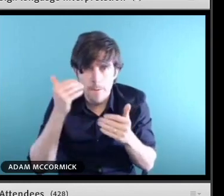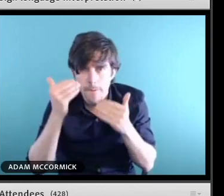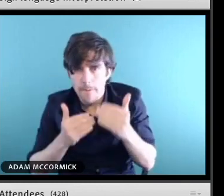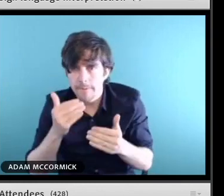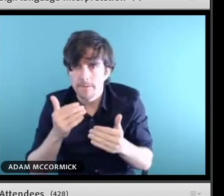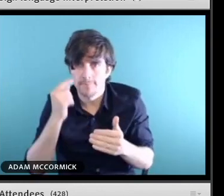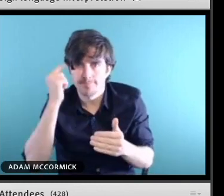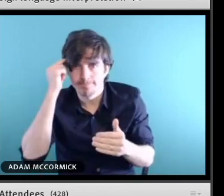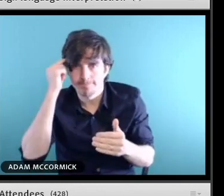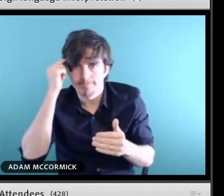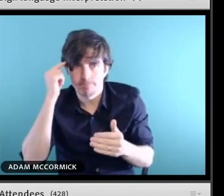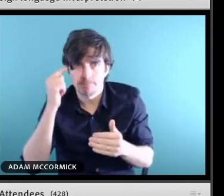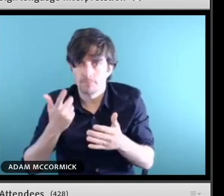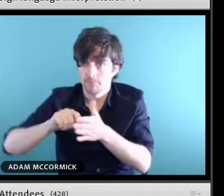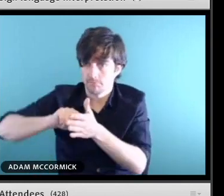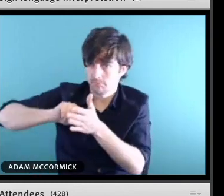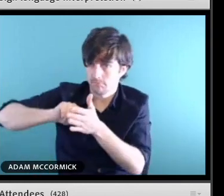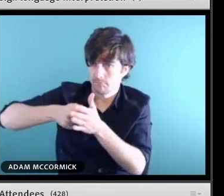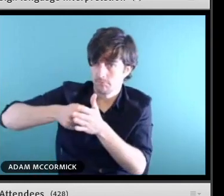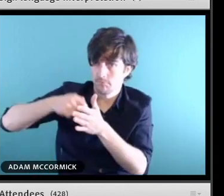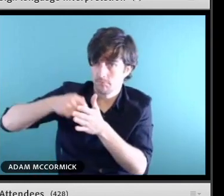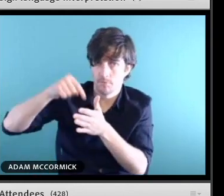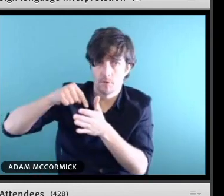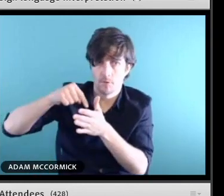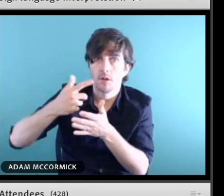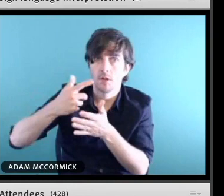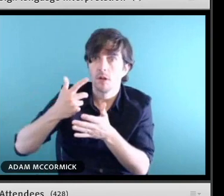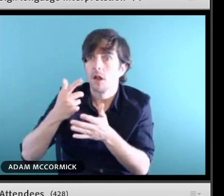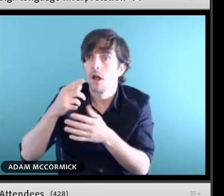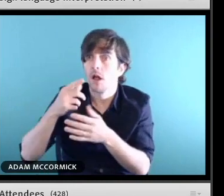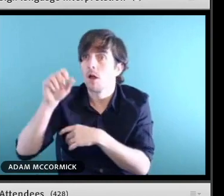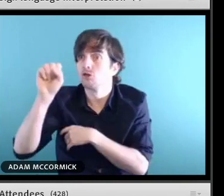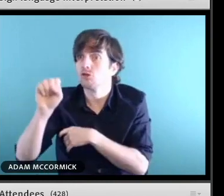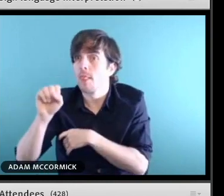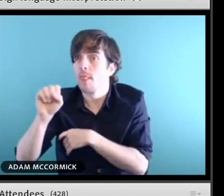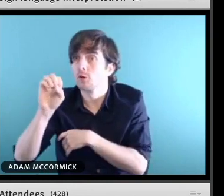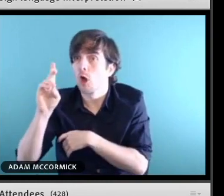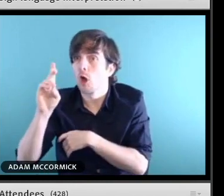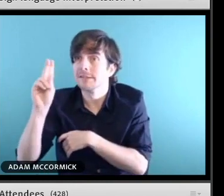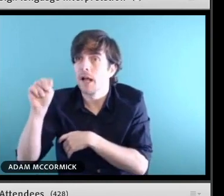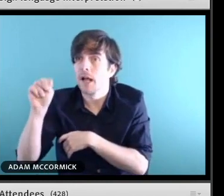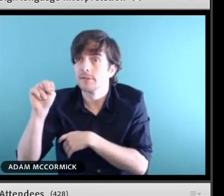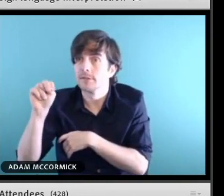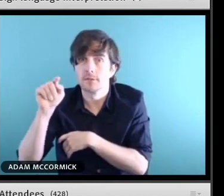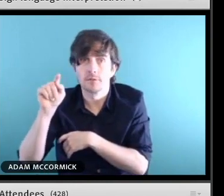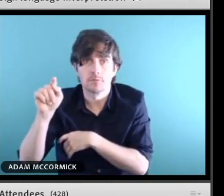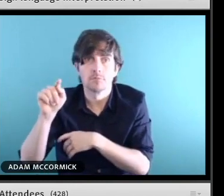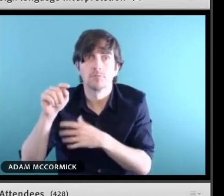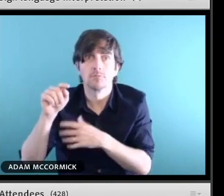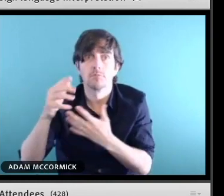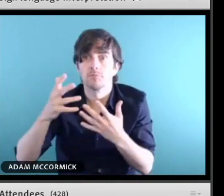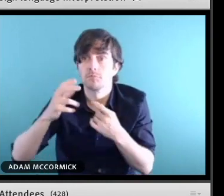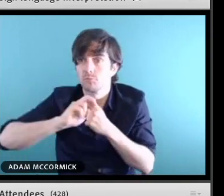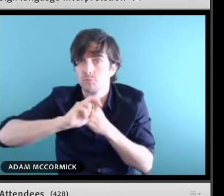carry full capacity. So that means you have hint capacity, but what that means until now